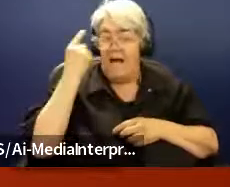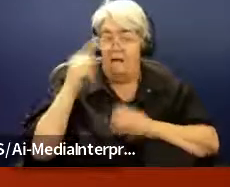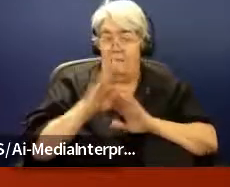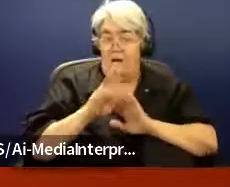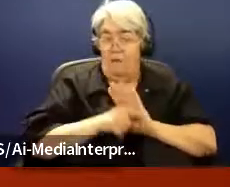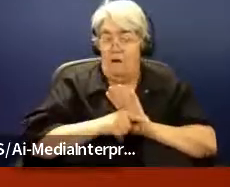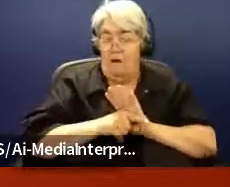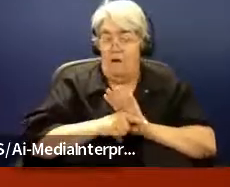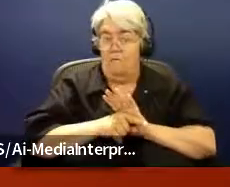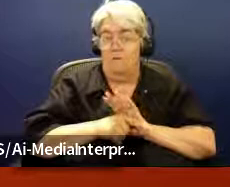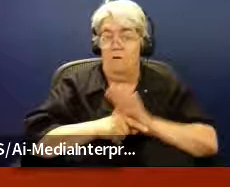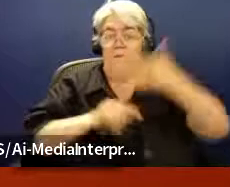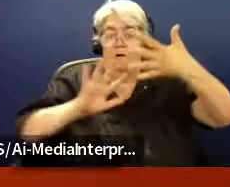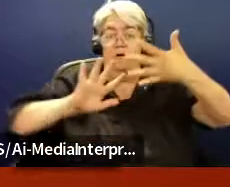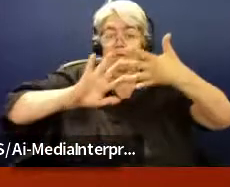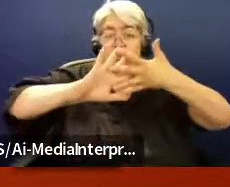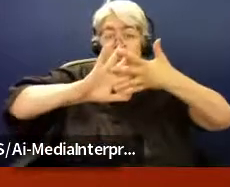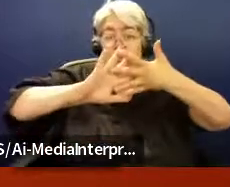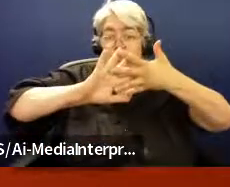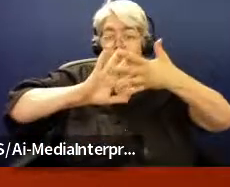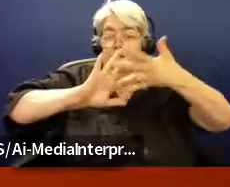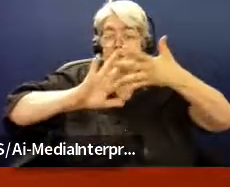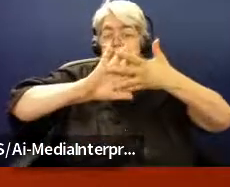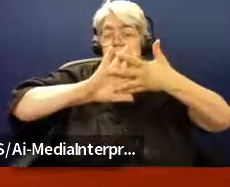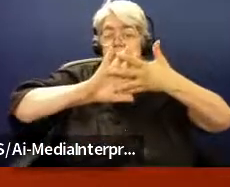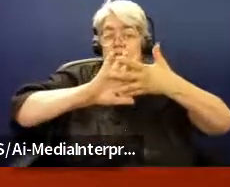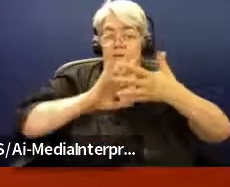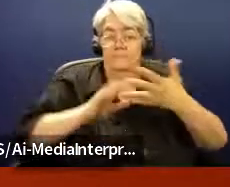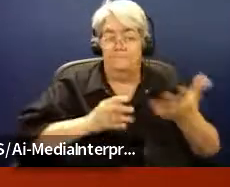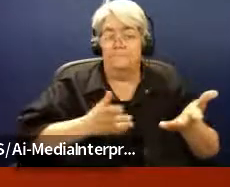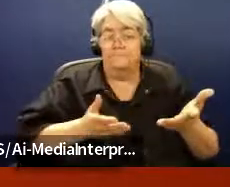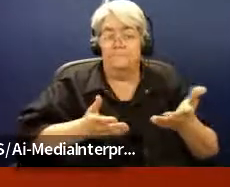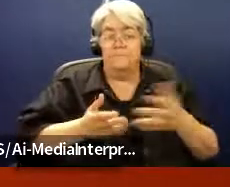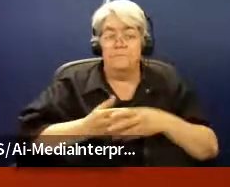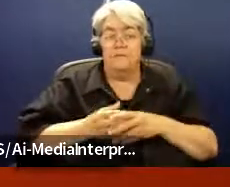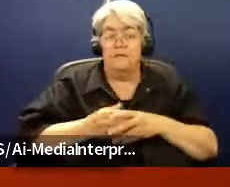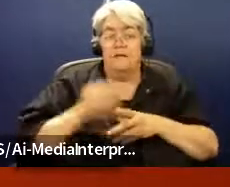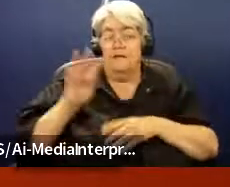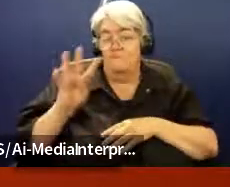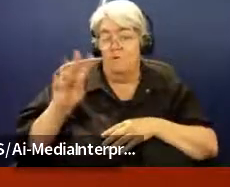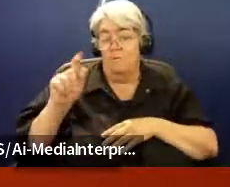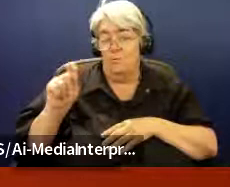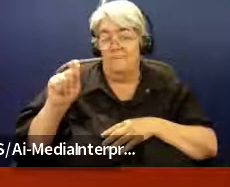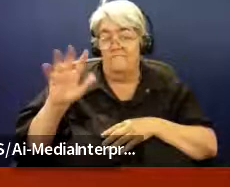if you have bright red text on the screen as you can see if you can see the screen,